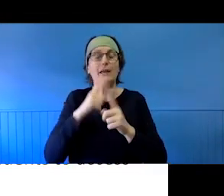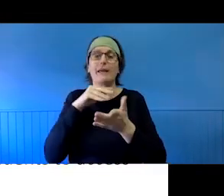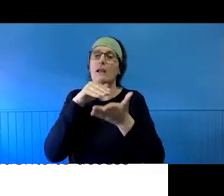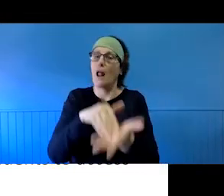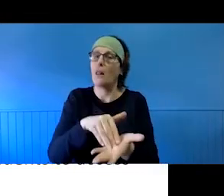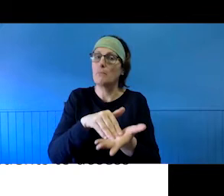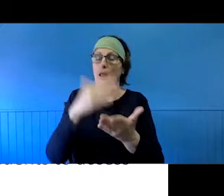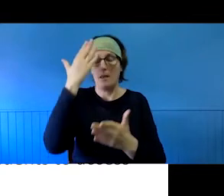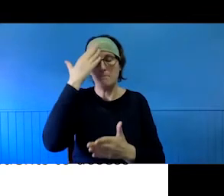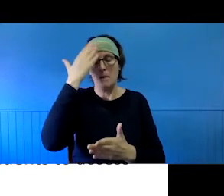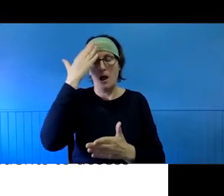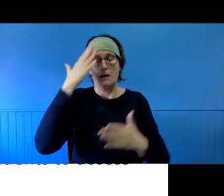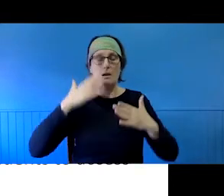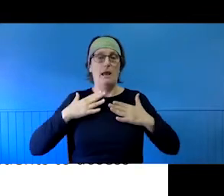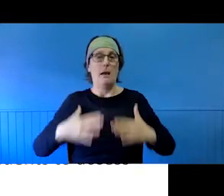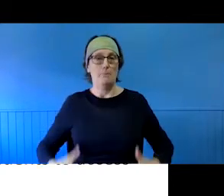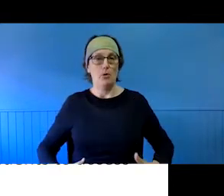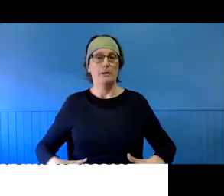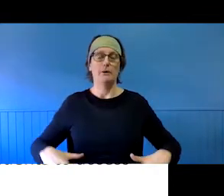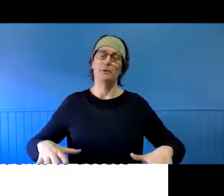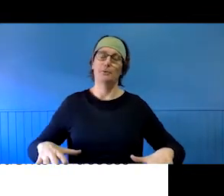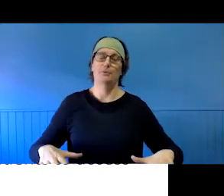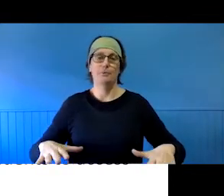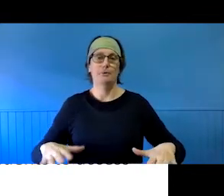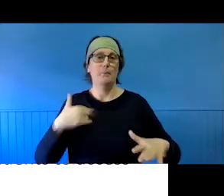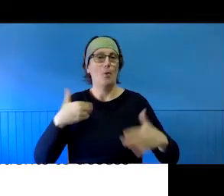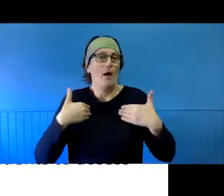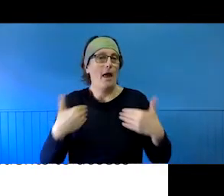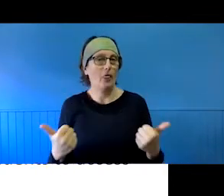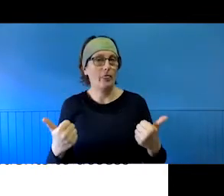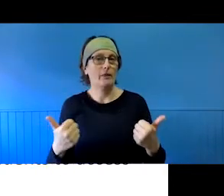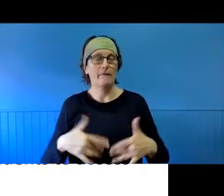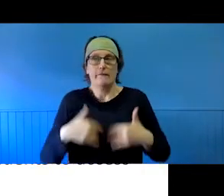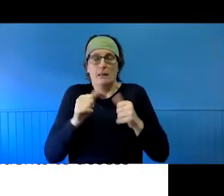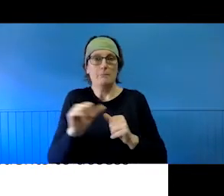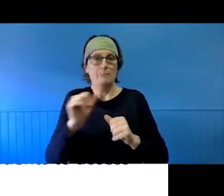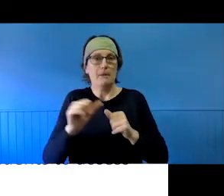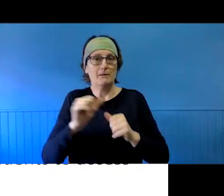our mind and our body into a healthy and wellbeing state to take back to